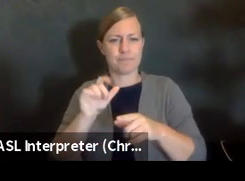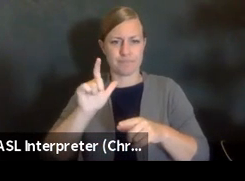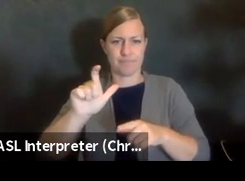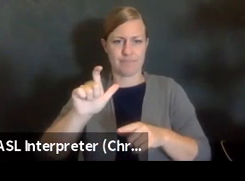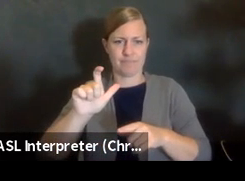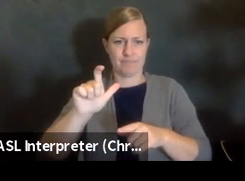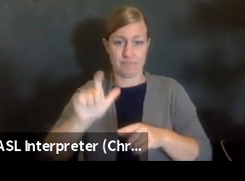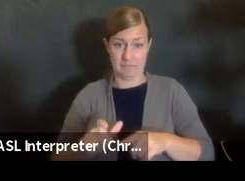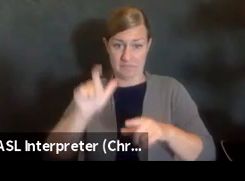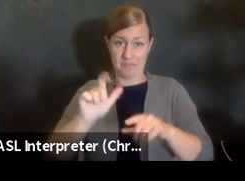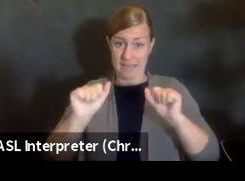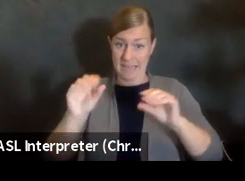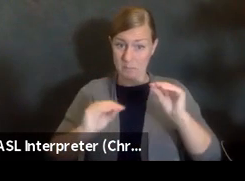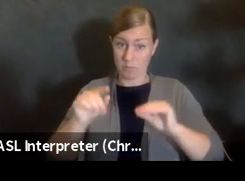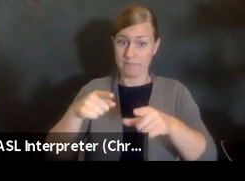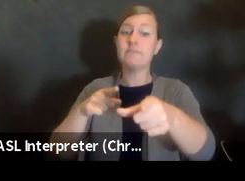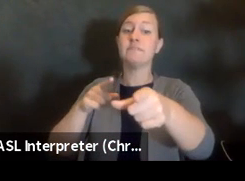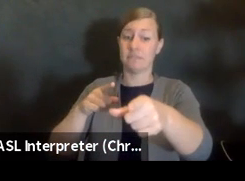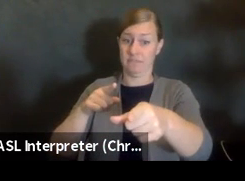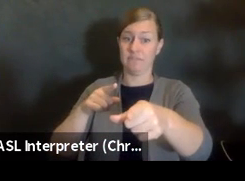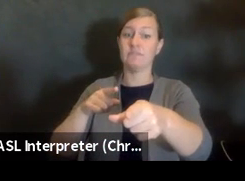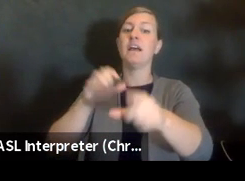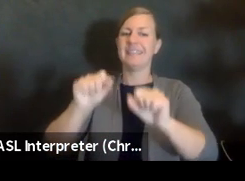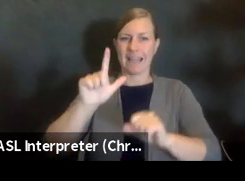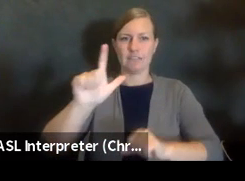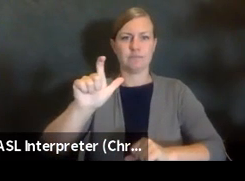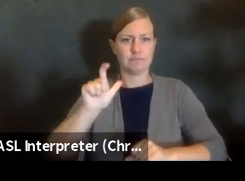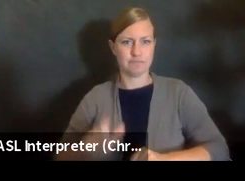Jeff Crawford: Can you move it that way too? Can you drag and move it? Katherine Livick - ESD 112: I can probably drag it. Yep. Jeff Crawford: Yeah, look at that.